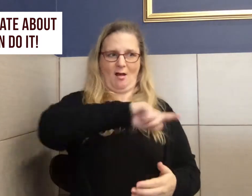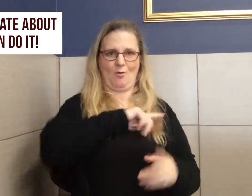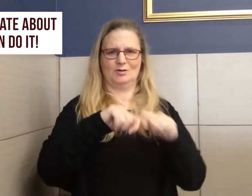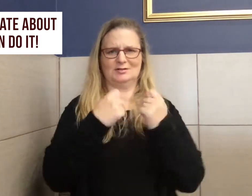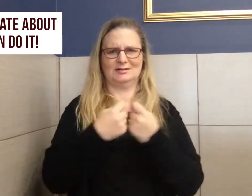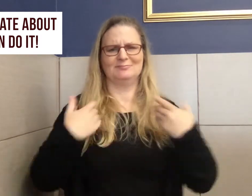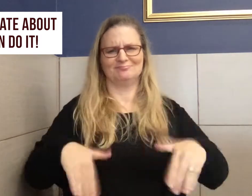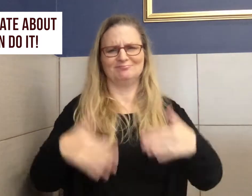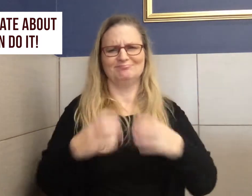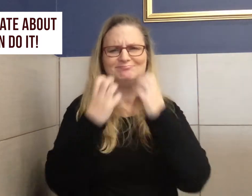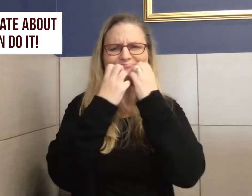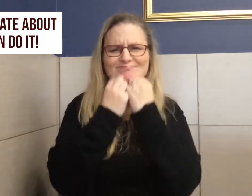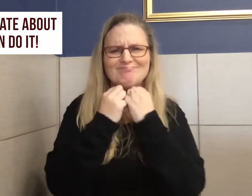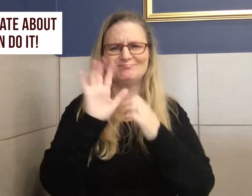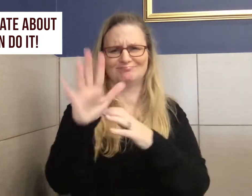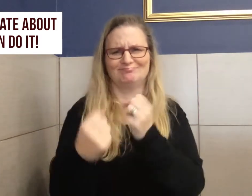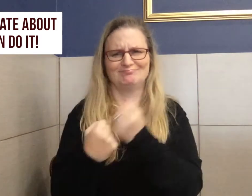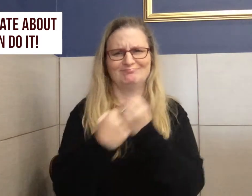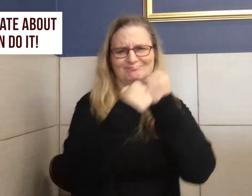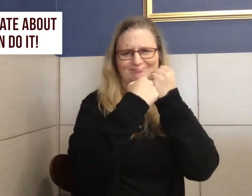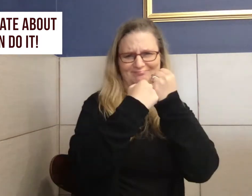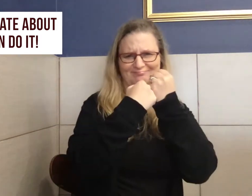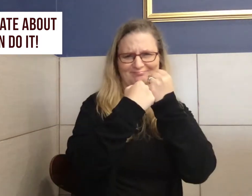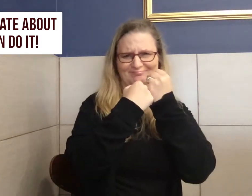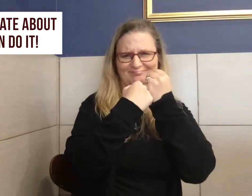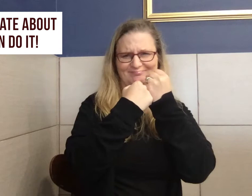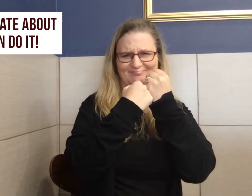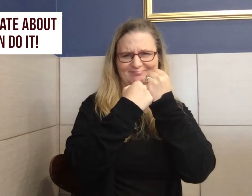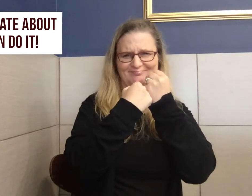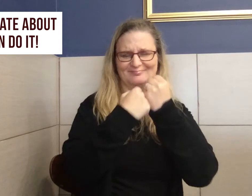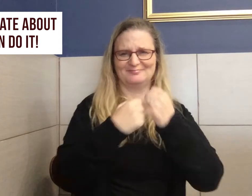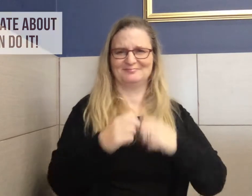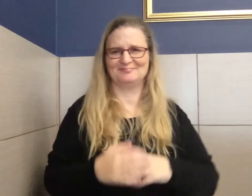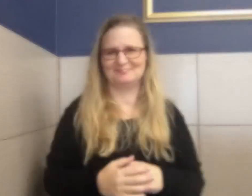Your support will be heartfelt appreciated by the planning team!